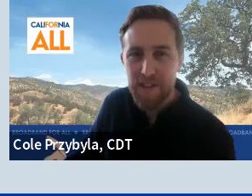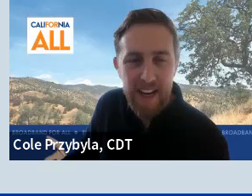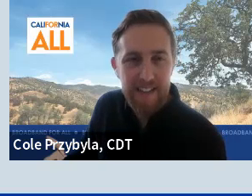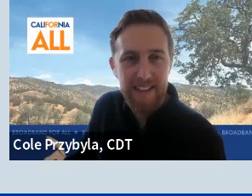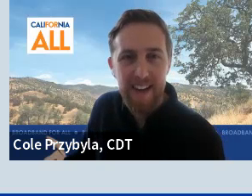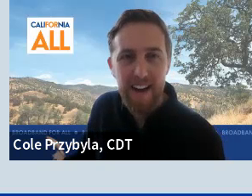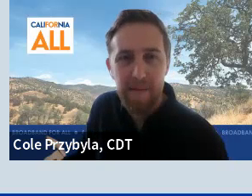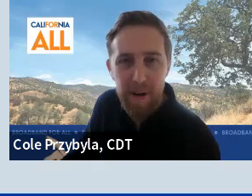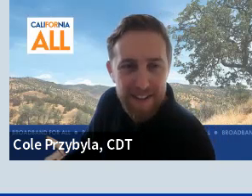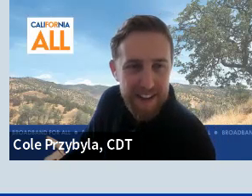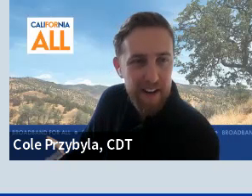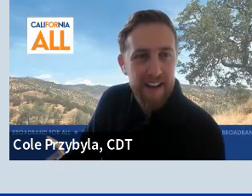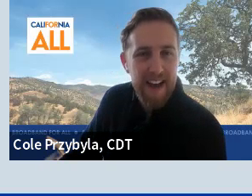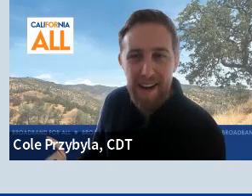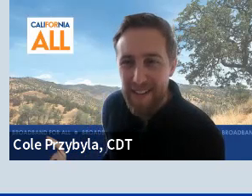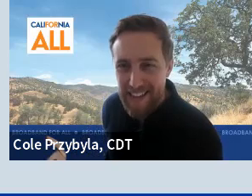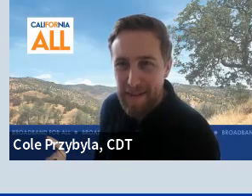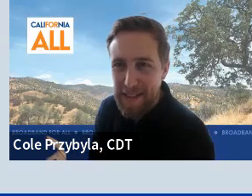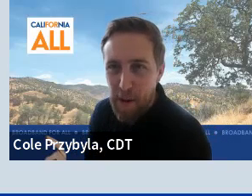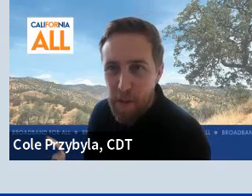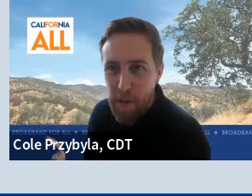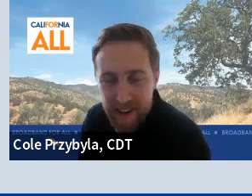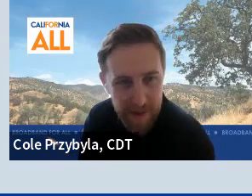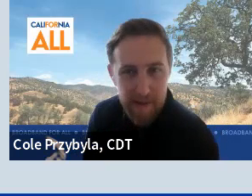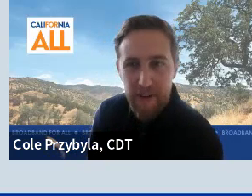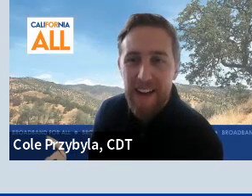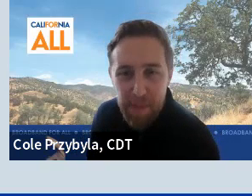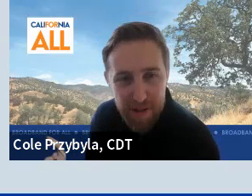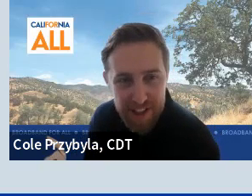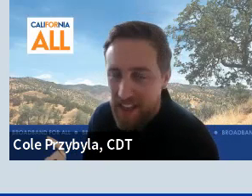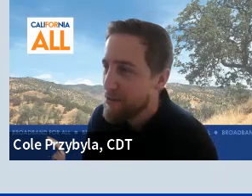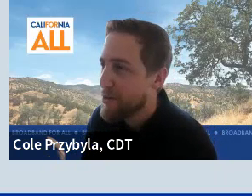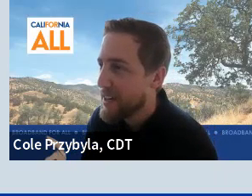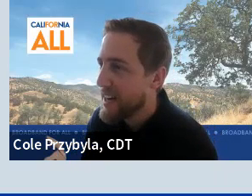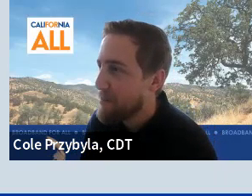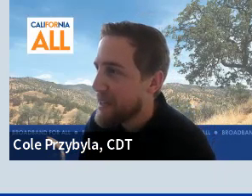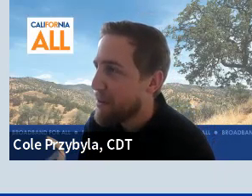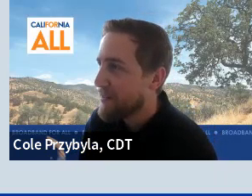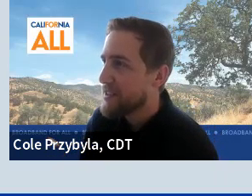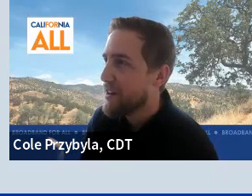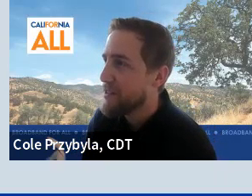much Gladys. Apologies on having it be so brief, and appreciate you joining and being part of this